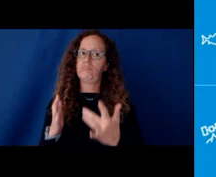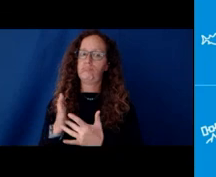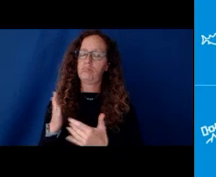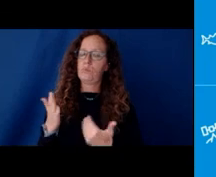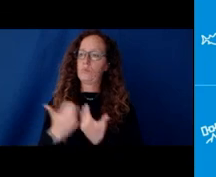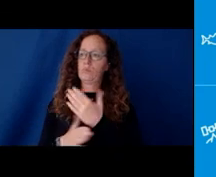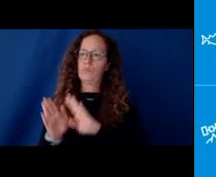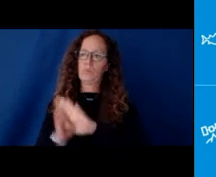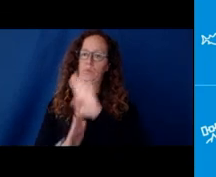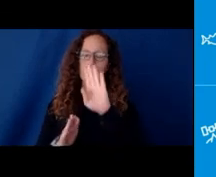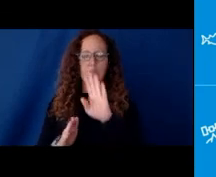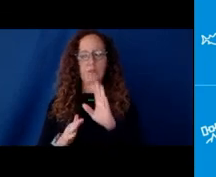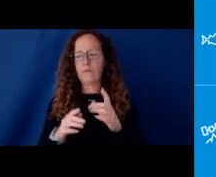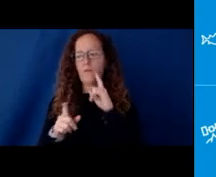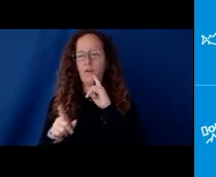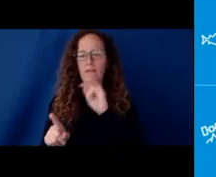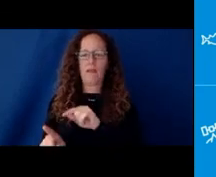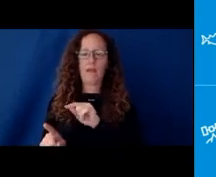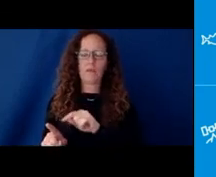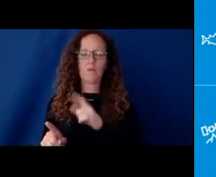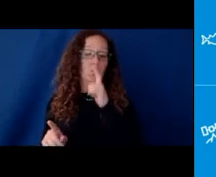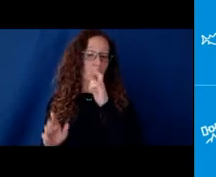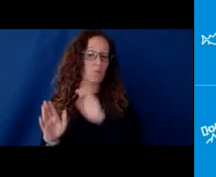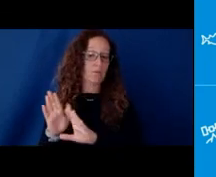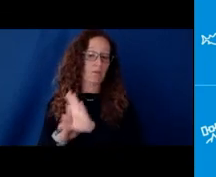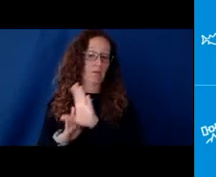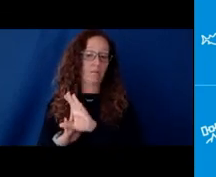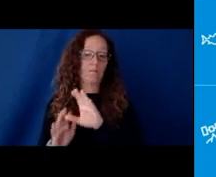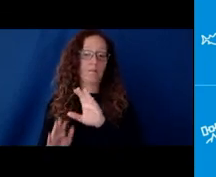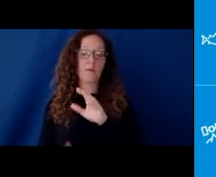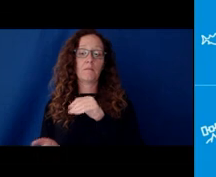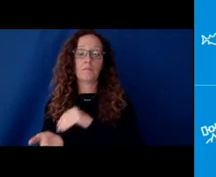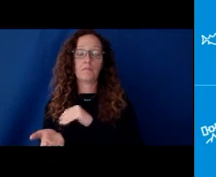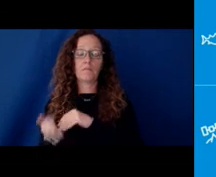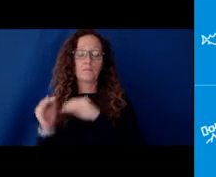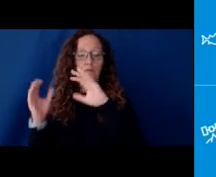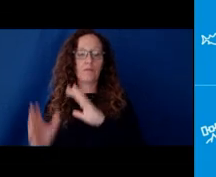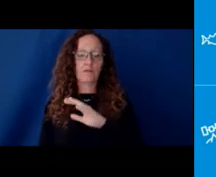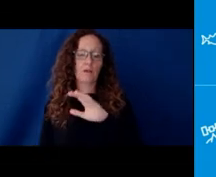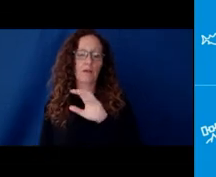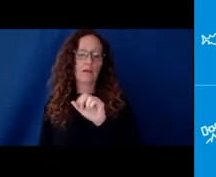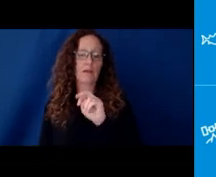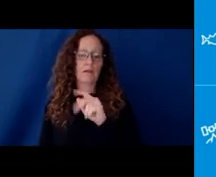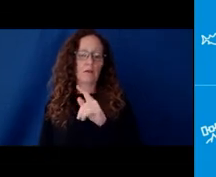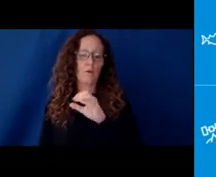developed by Professor Antonio Gasparrini and his colleagues, and widely used to understand